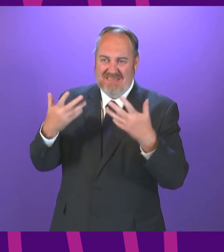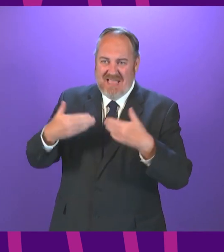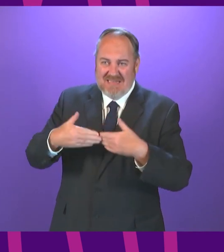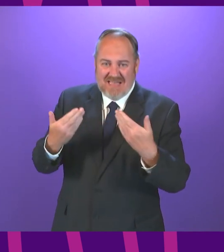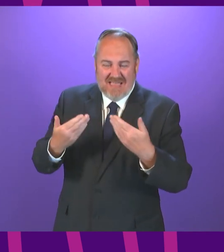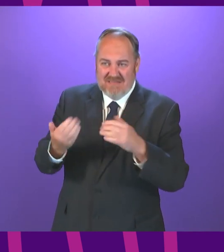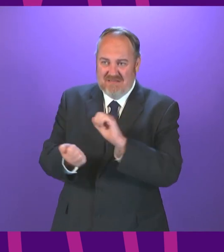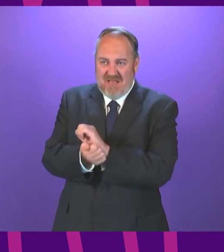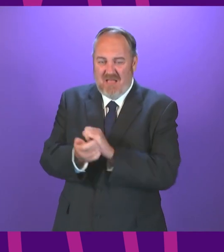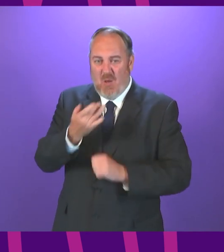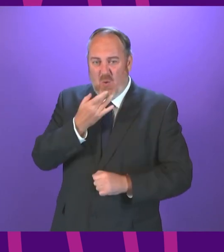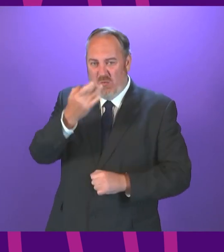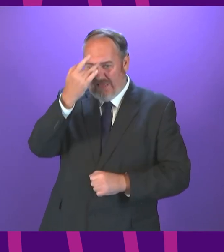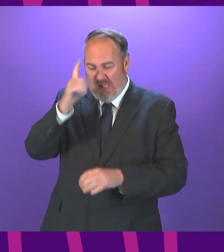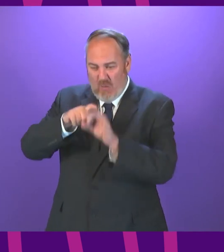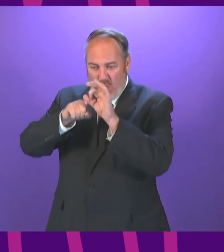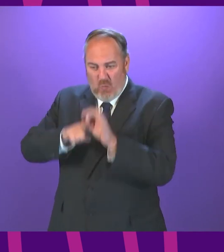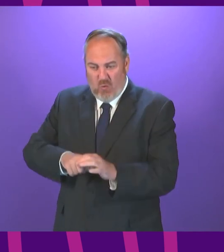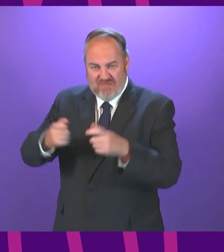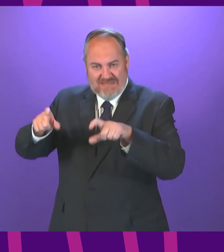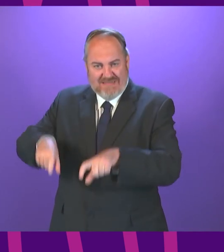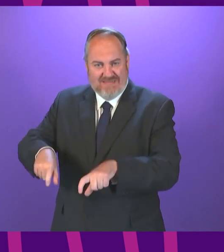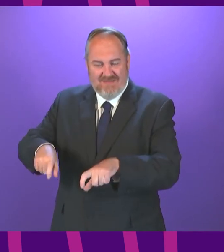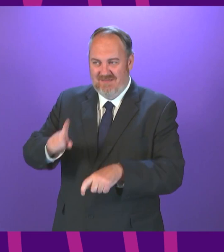Oil and gas workers are subject to the most rigorous Covid testing. They have often